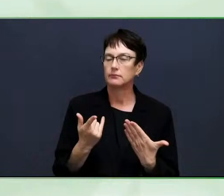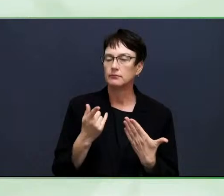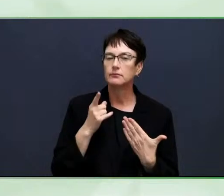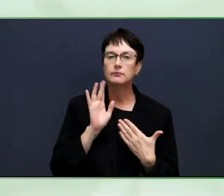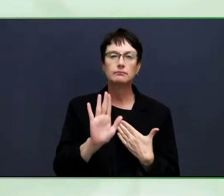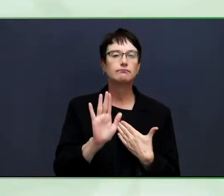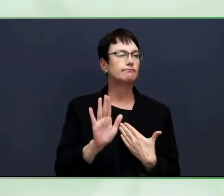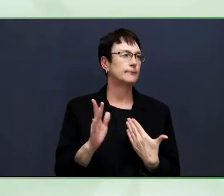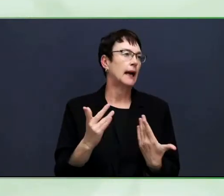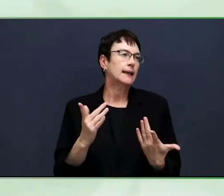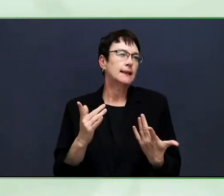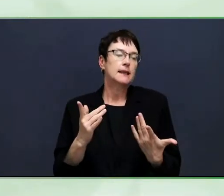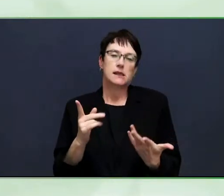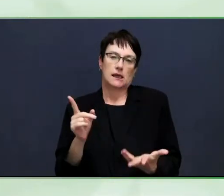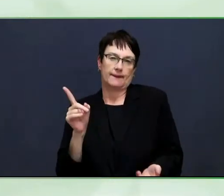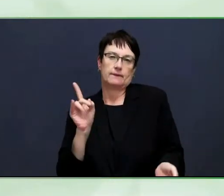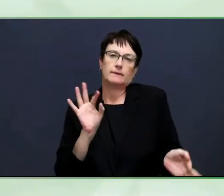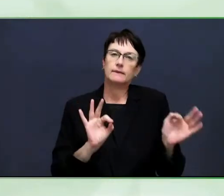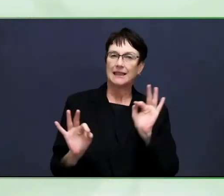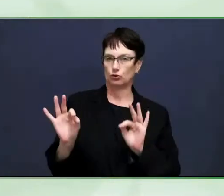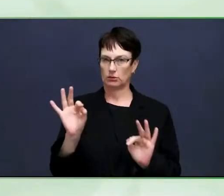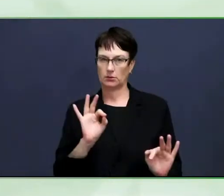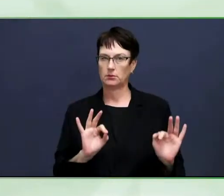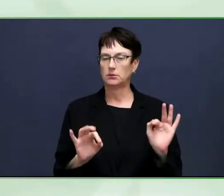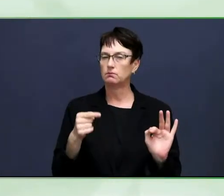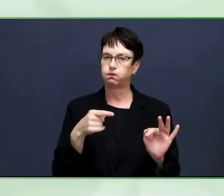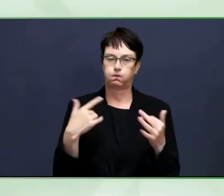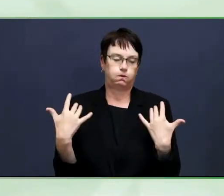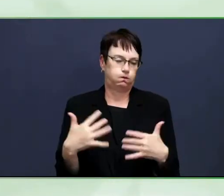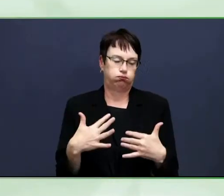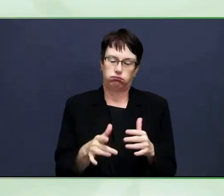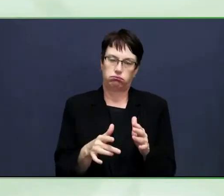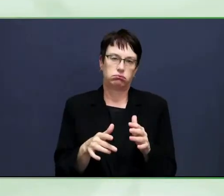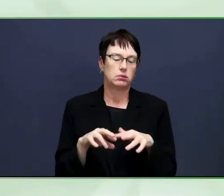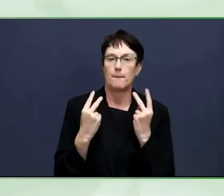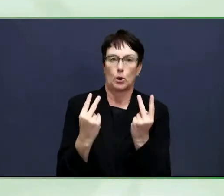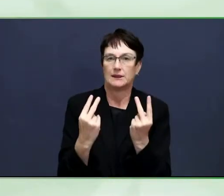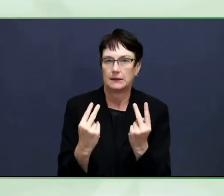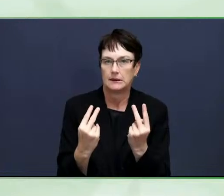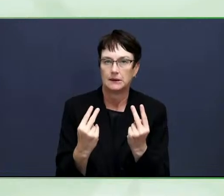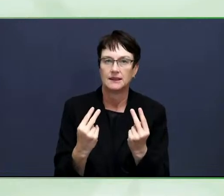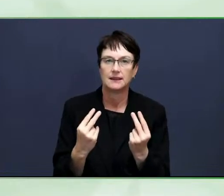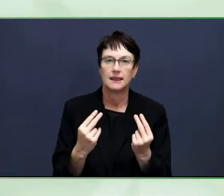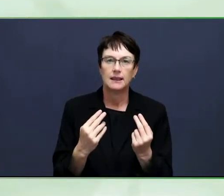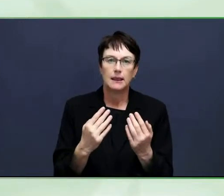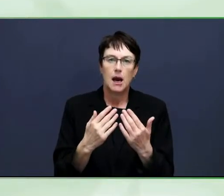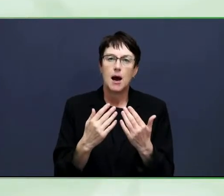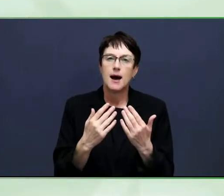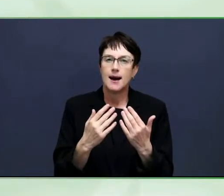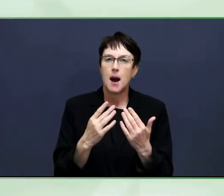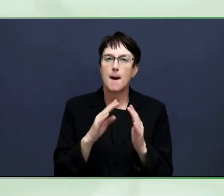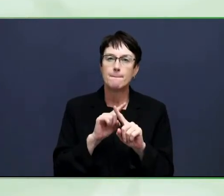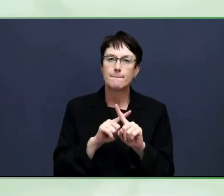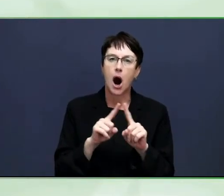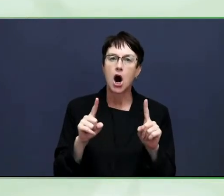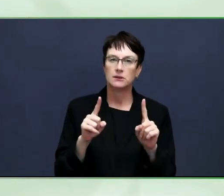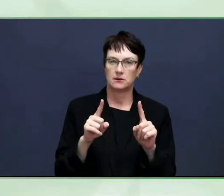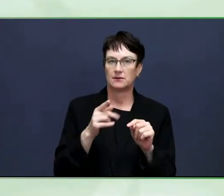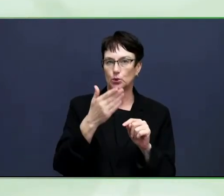If you look around this room there are two types of design that absolutely stand out. One is architecture, the other is fashion.